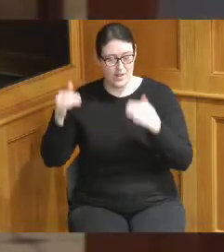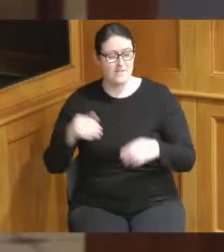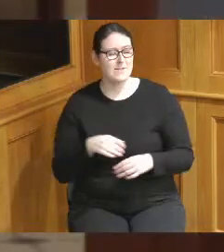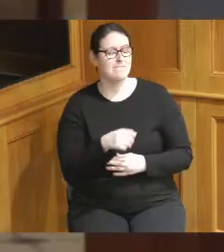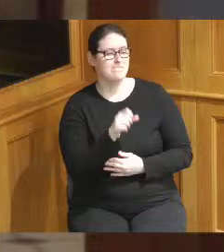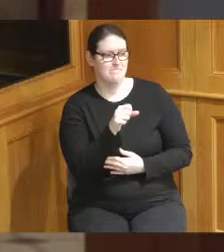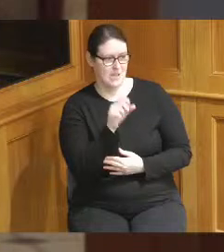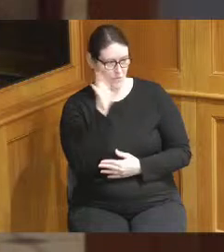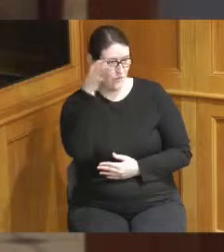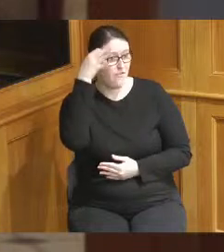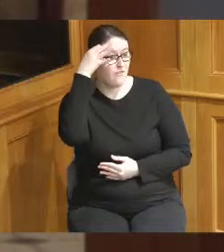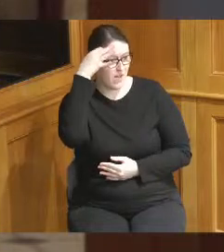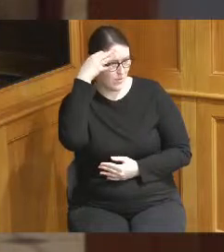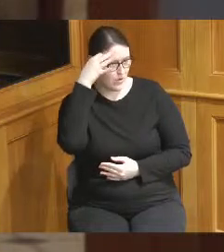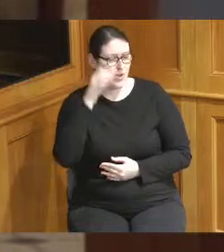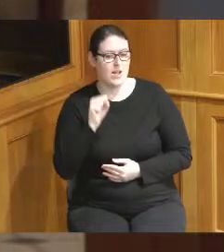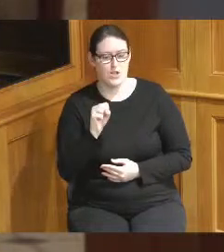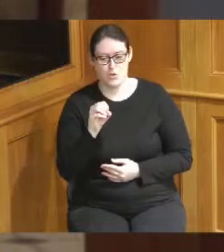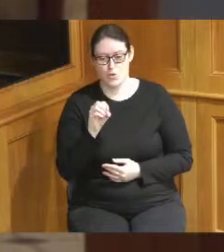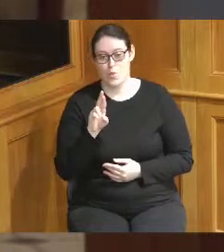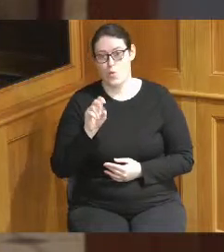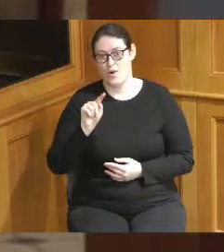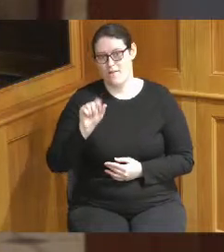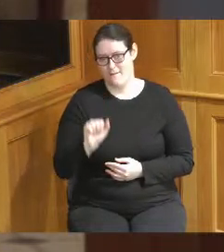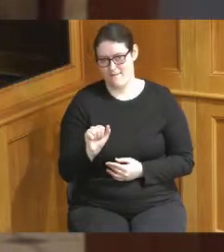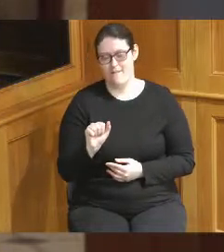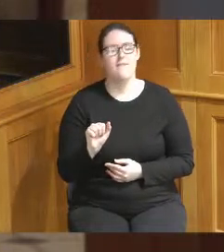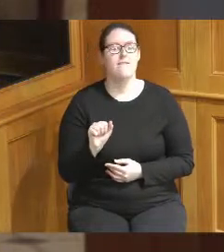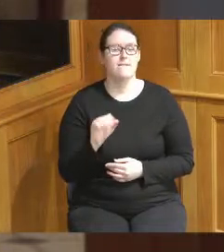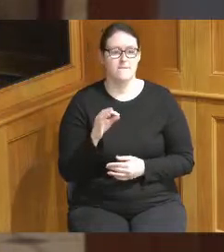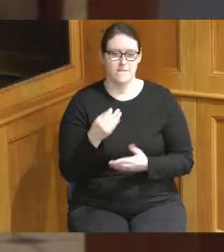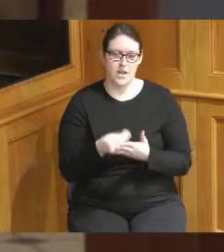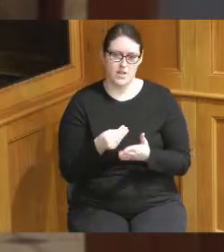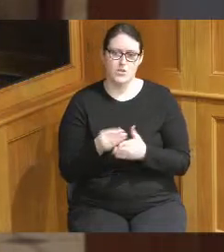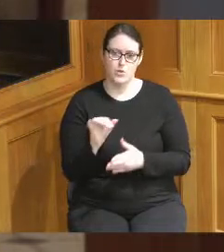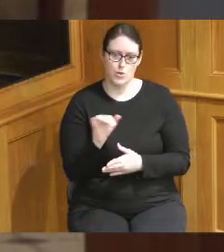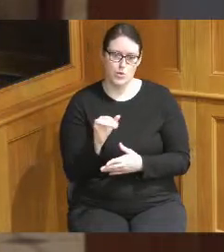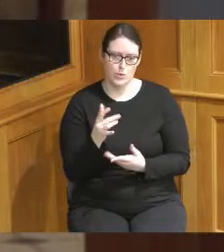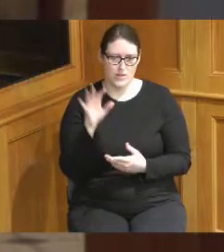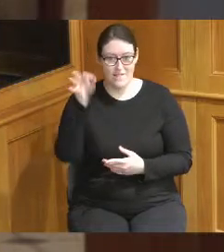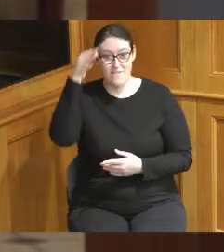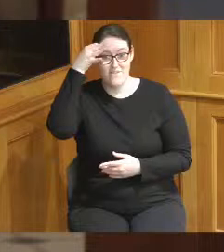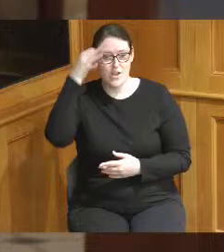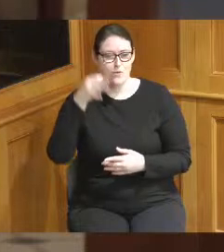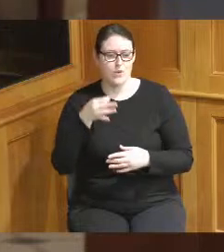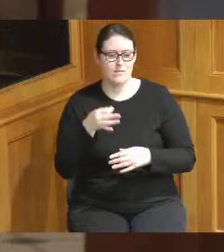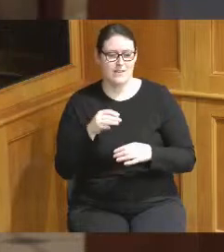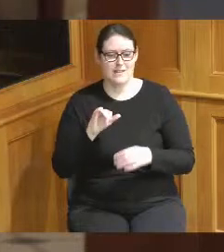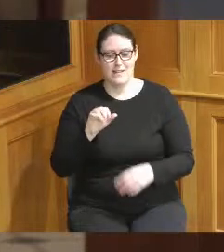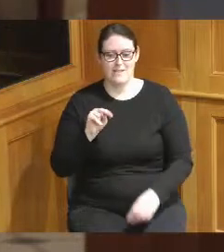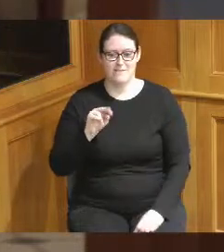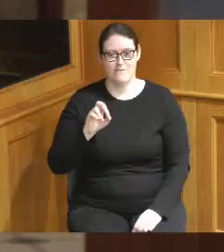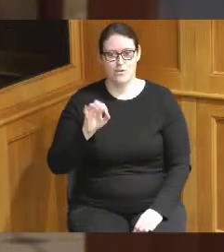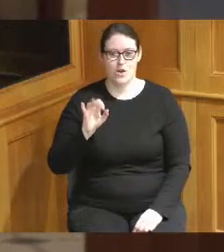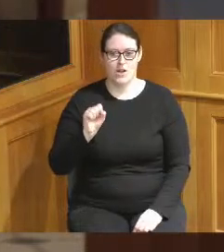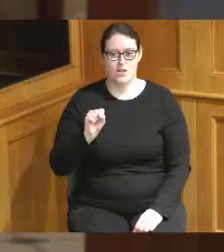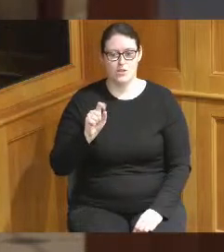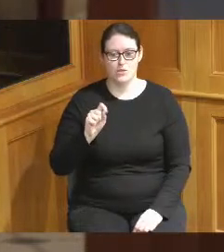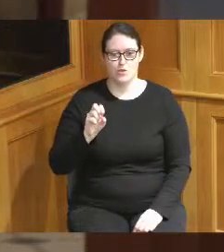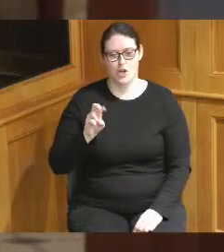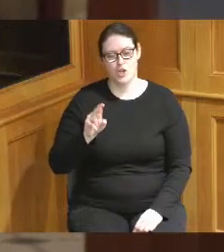thank them for choosing choosing our County and our city to host their Great Lakes Regional in